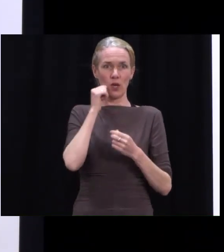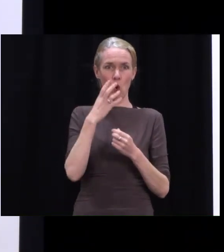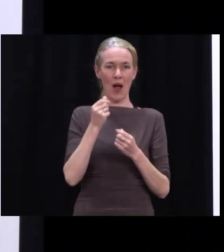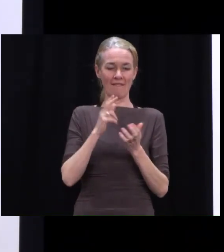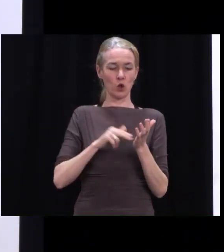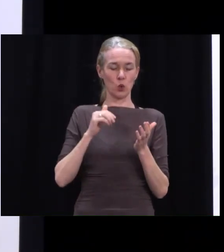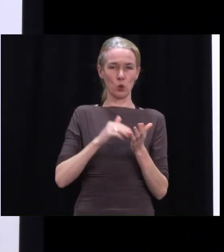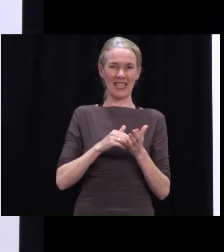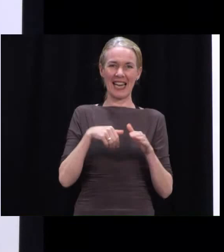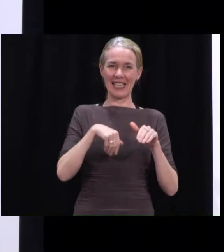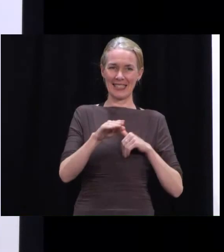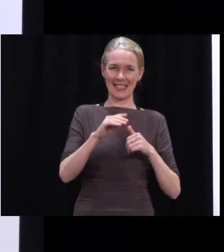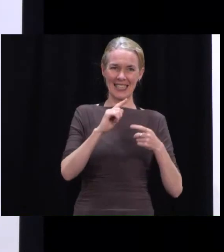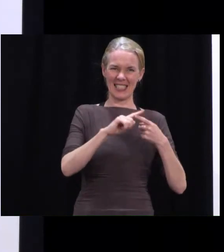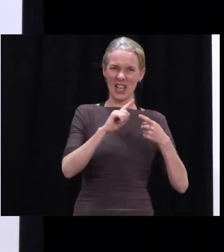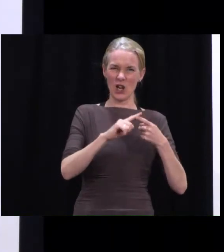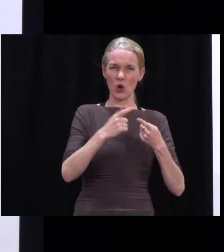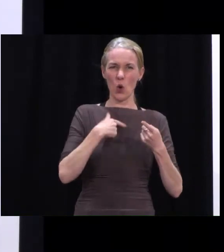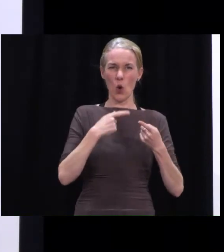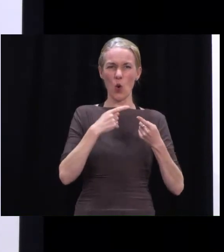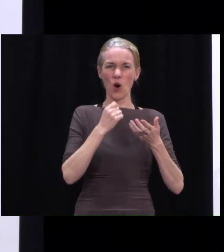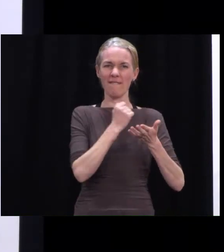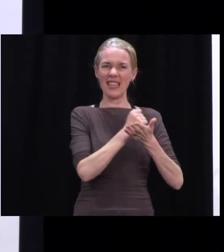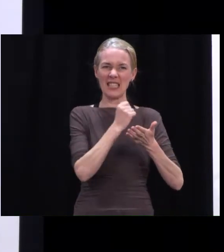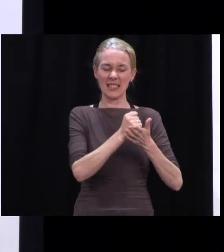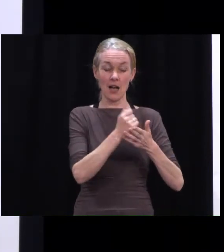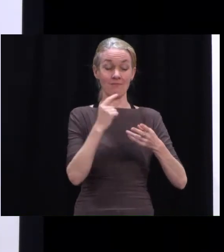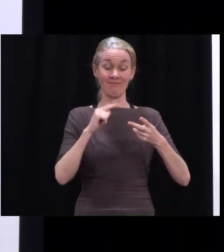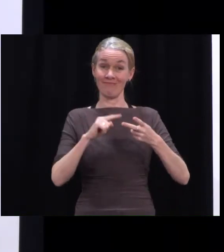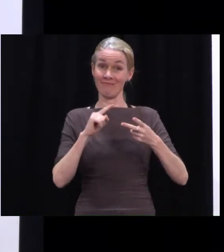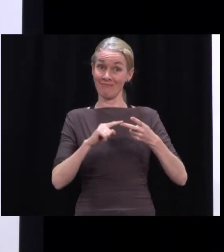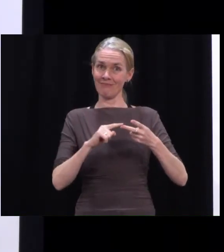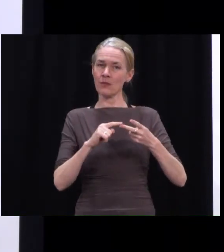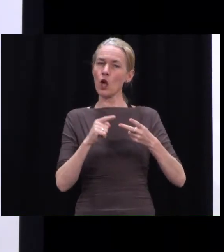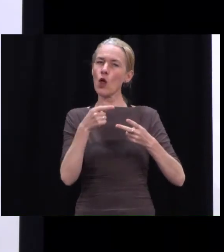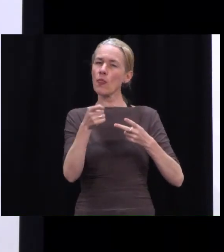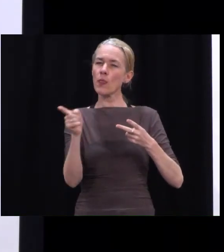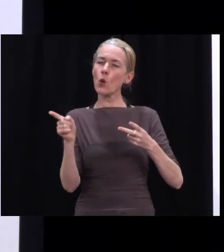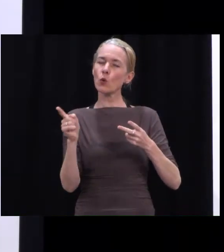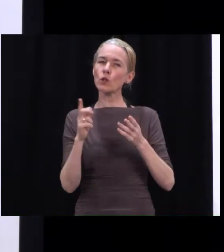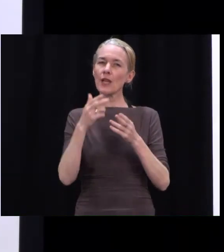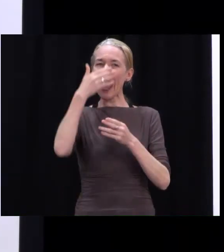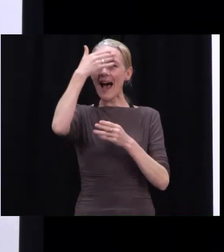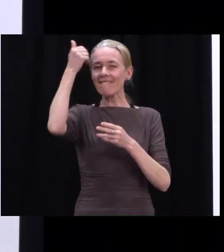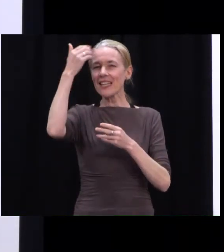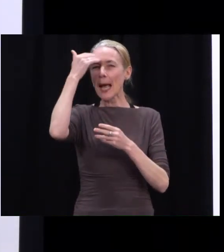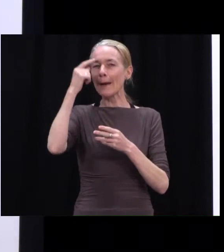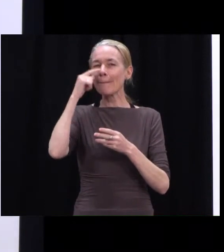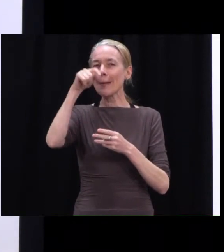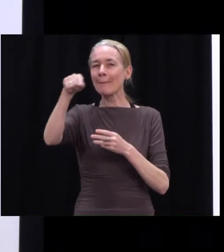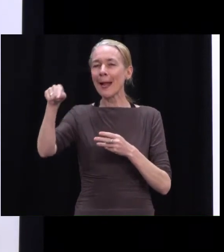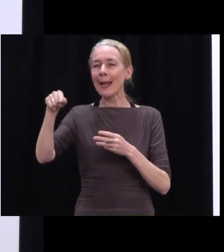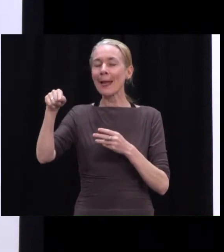Keep in mind these are people who supported New Zealand efforts many years ago and they weren't all direct